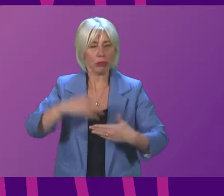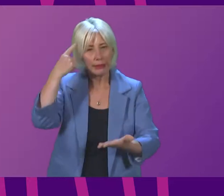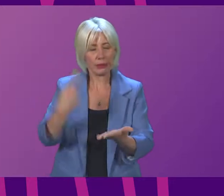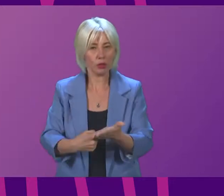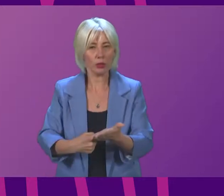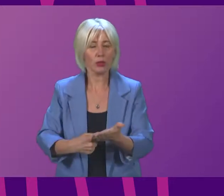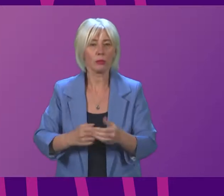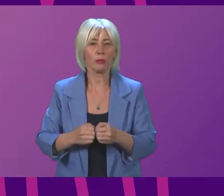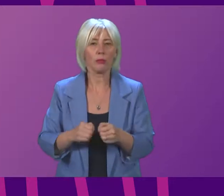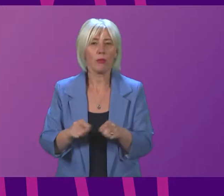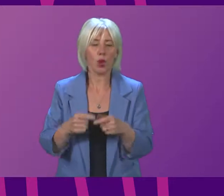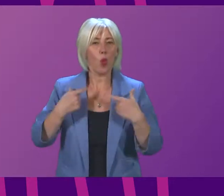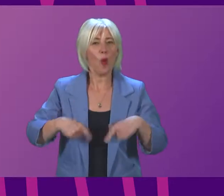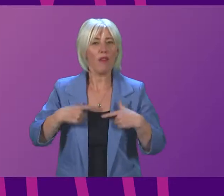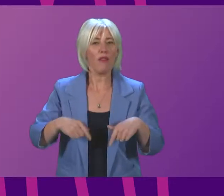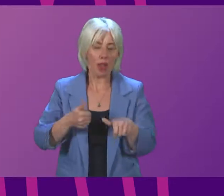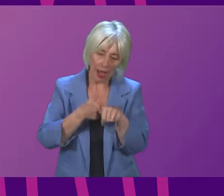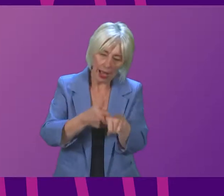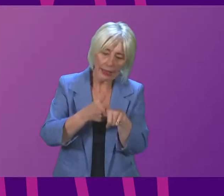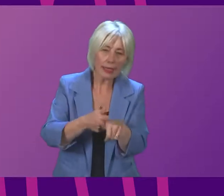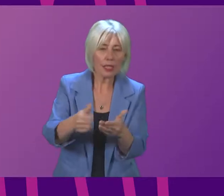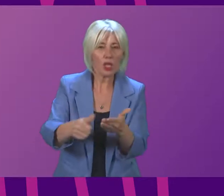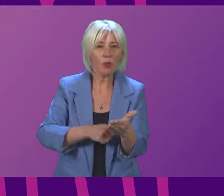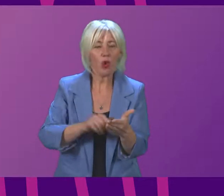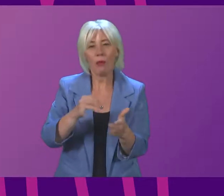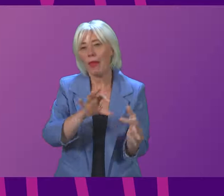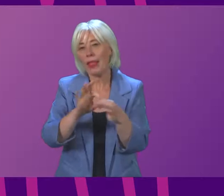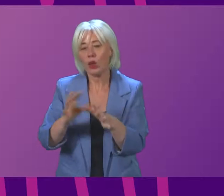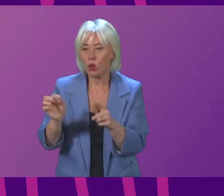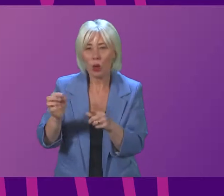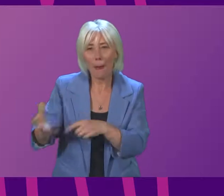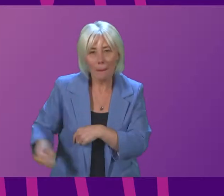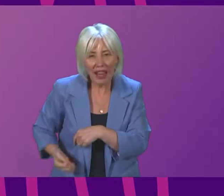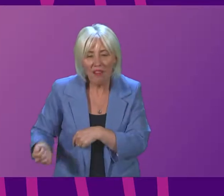welfare assistance programmes, such as those relating to benefits or the provision of food